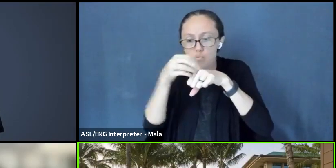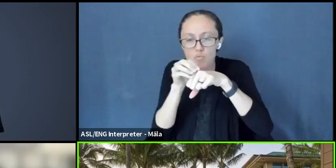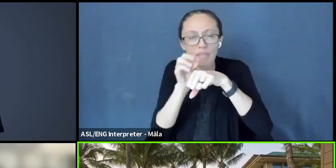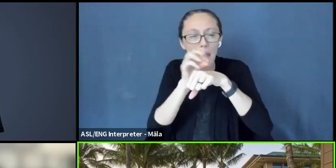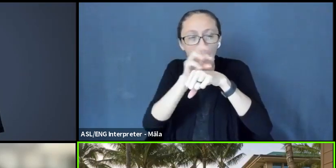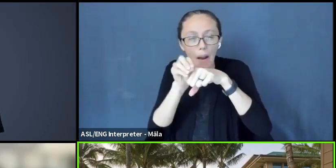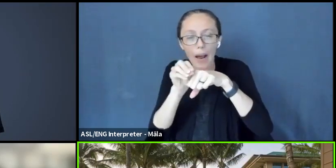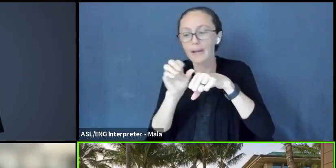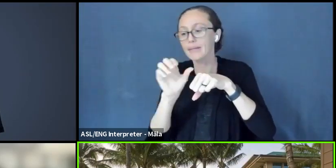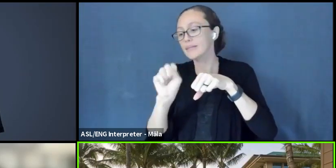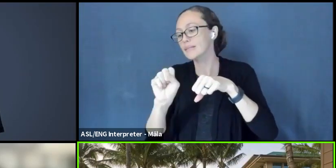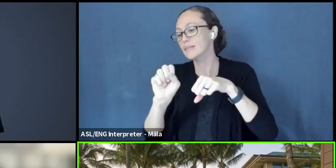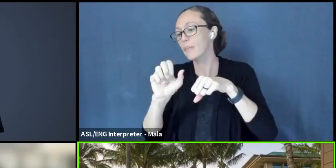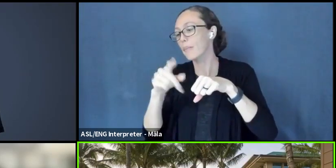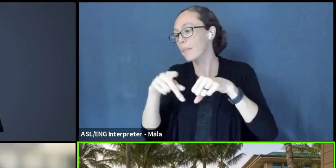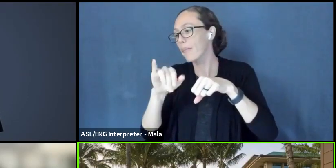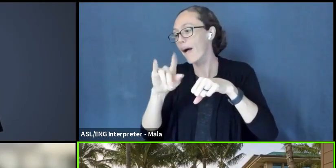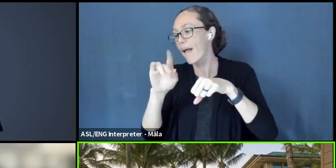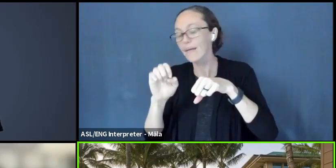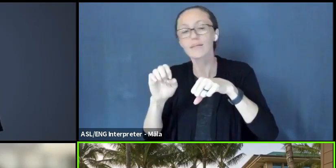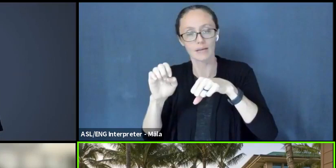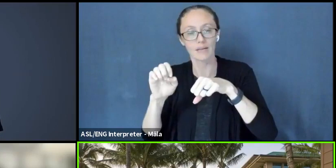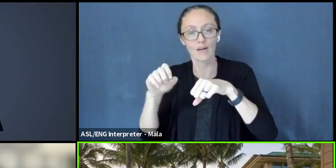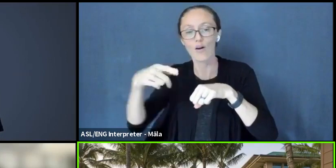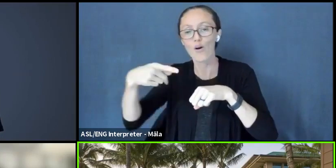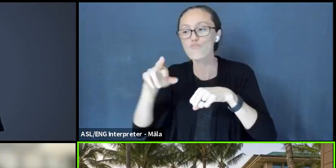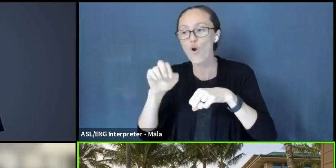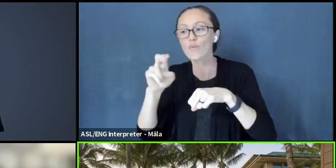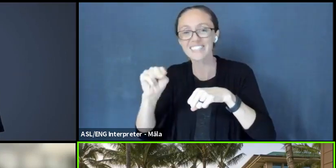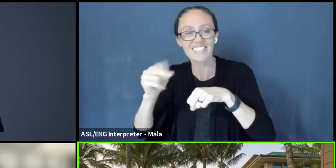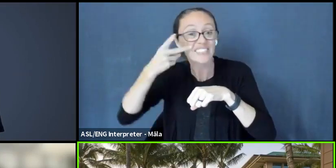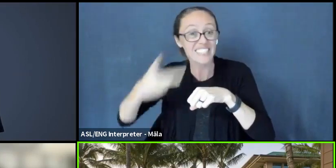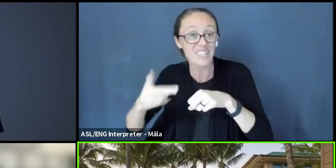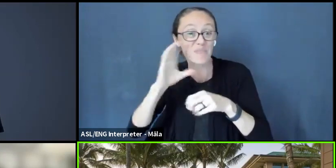that we've seen in pictures.